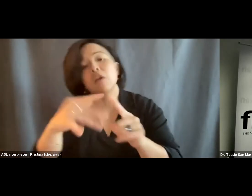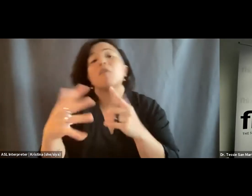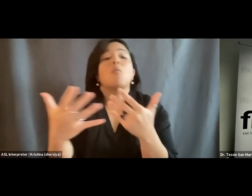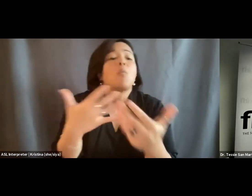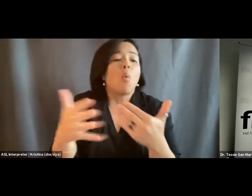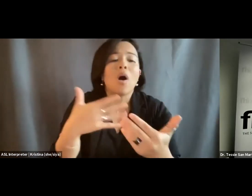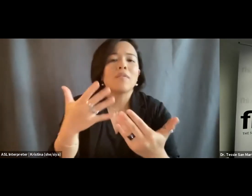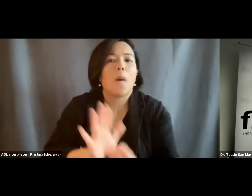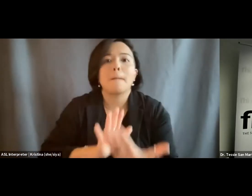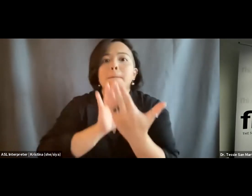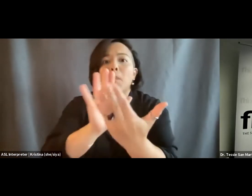programs are meant to help, work with girls too and enable better access to and better